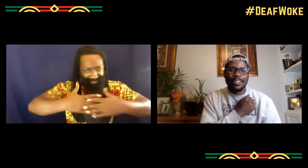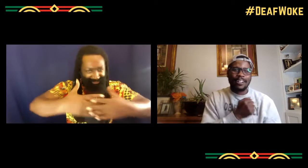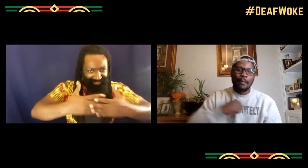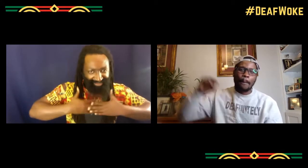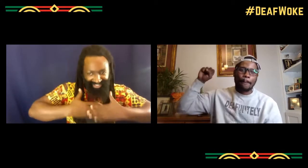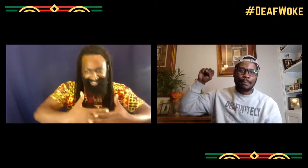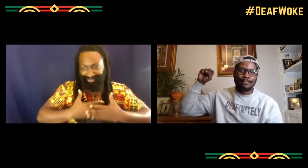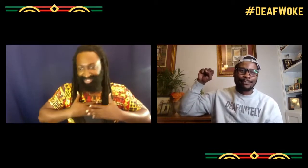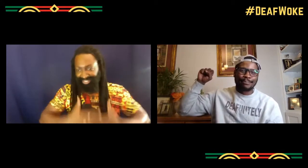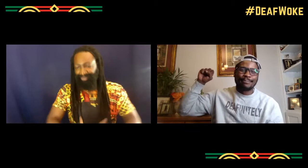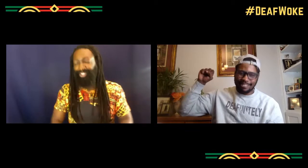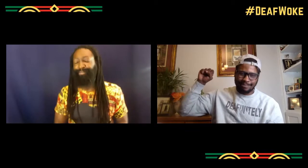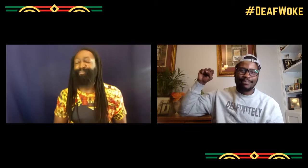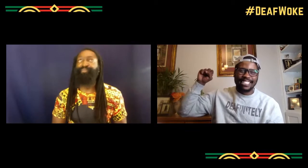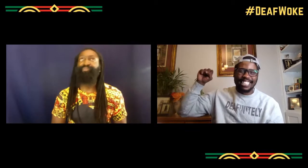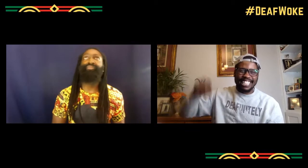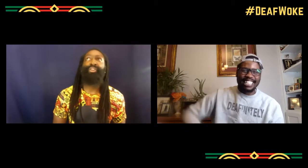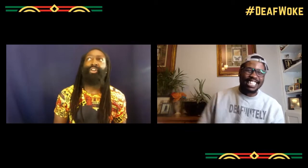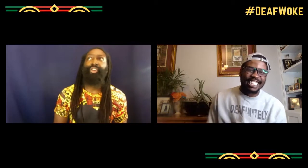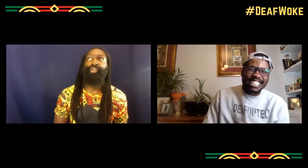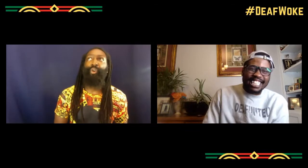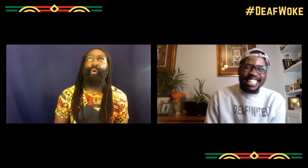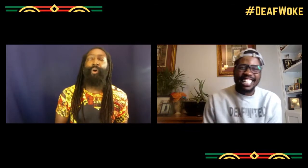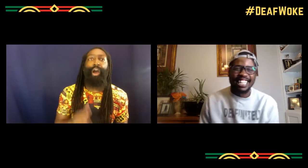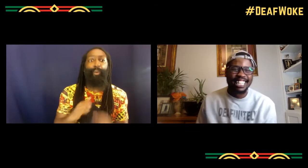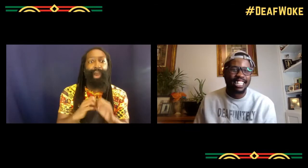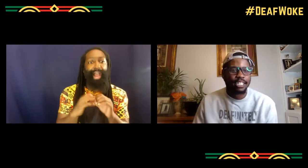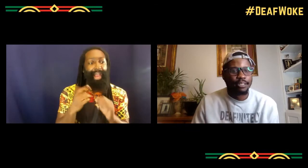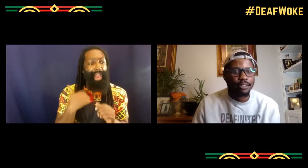The brothers and sisters are in you, yes. Yes.